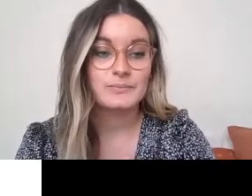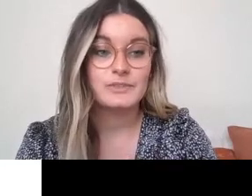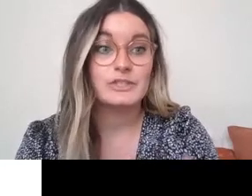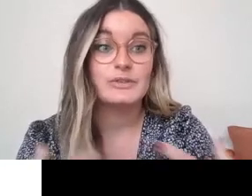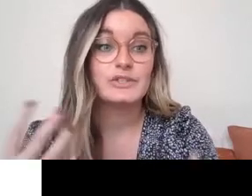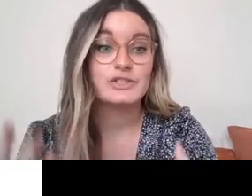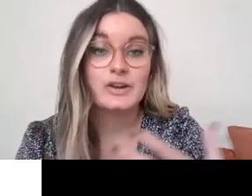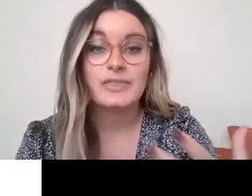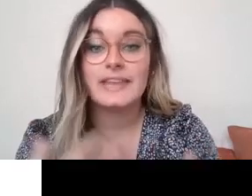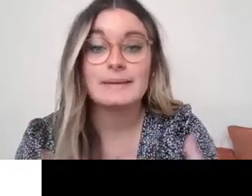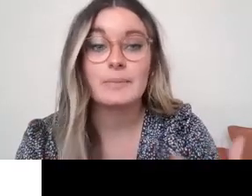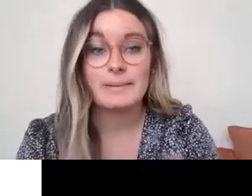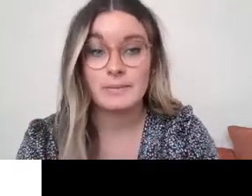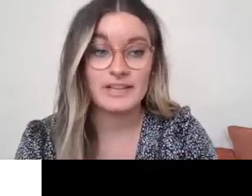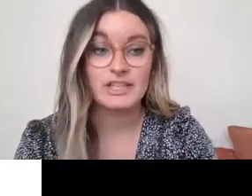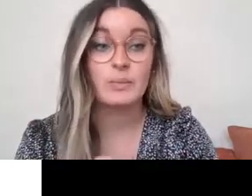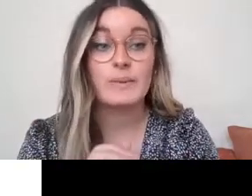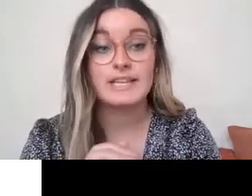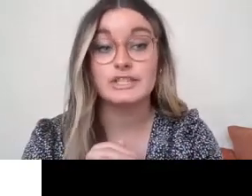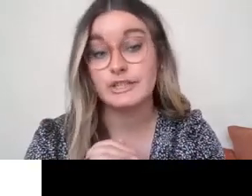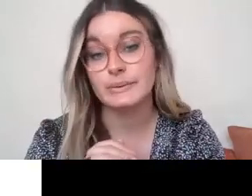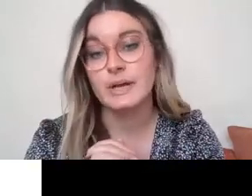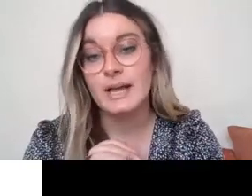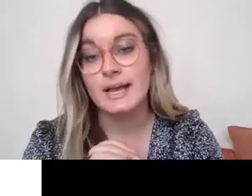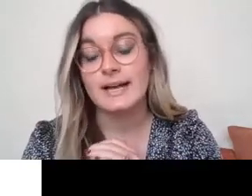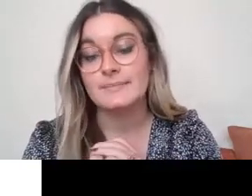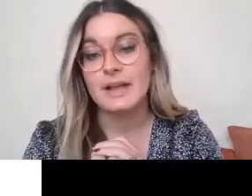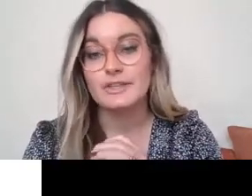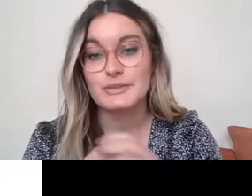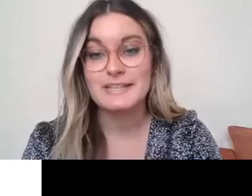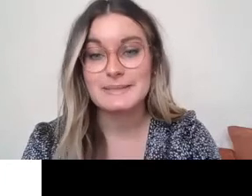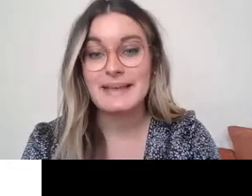to start thinking about primary prevention and what we can do. And what do you want to span out?